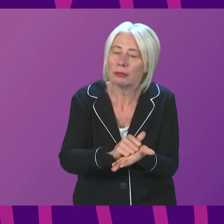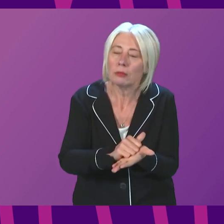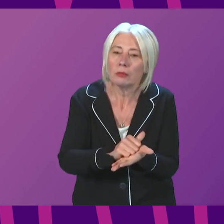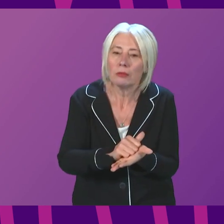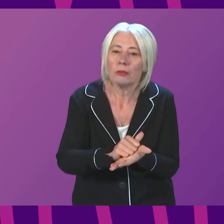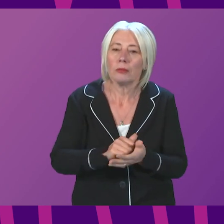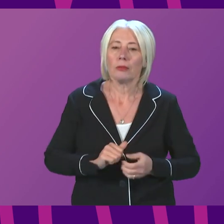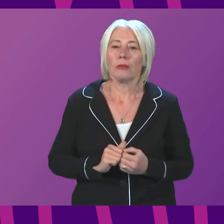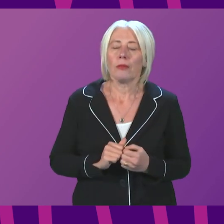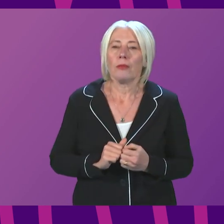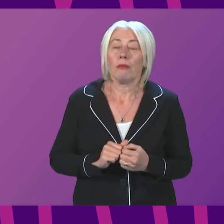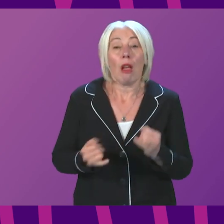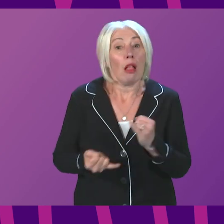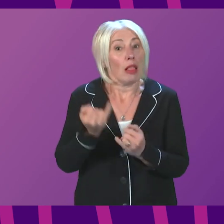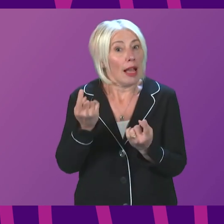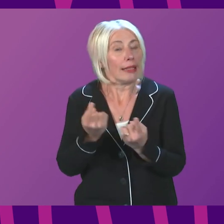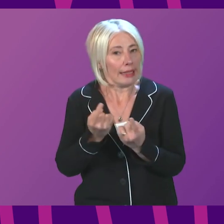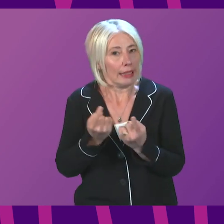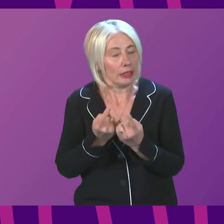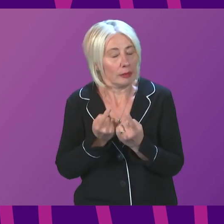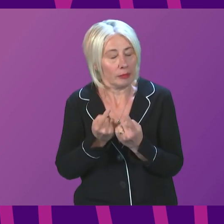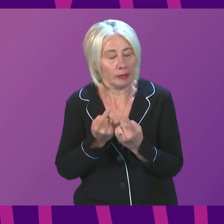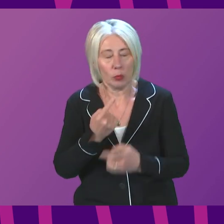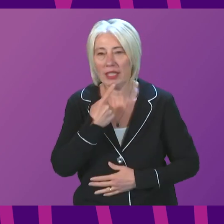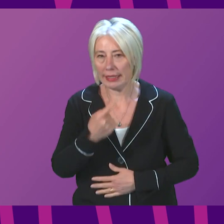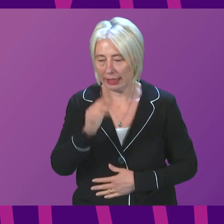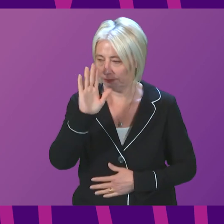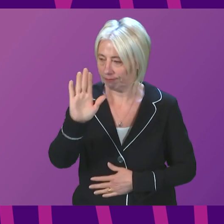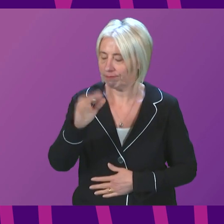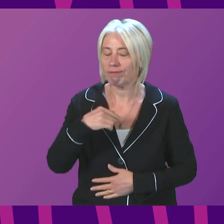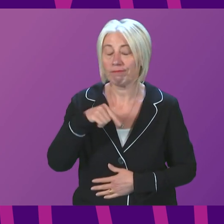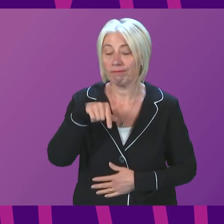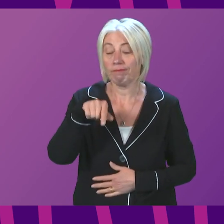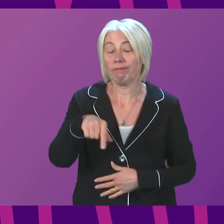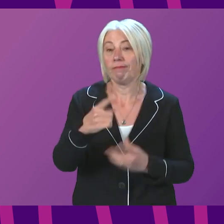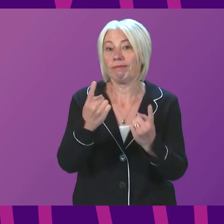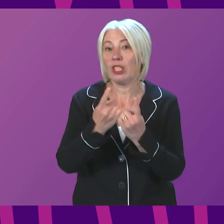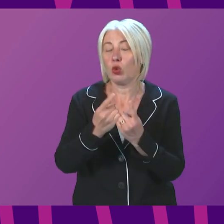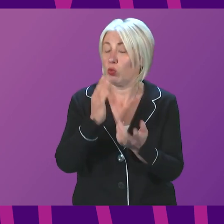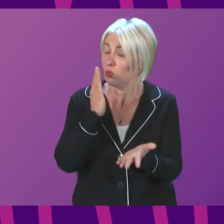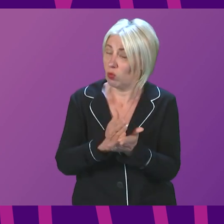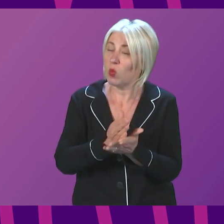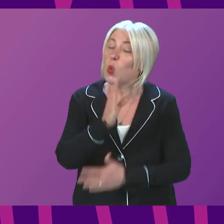The last thing that I will say, Presiding Officer, is this: I take these issues very seriously.